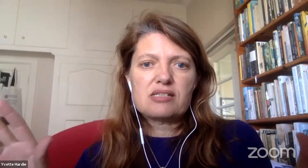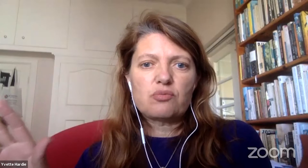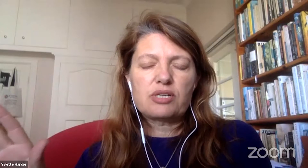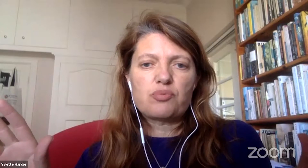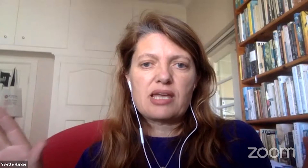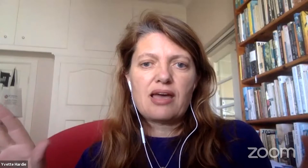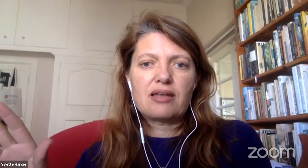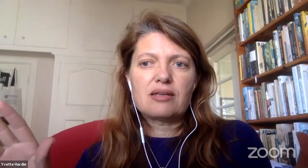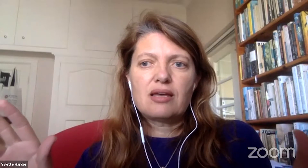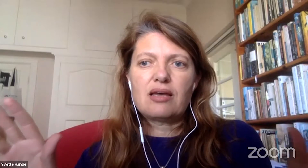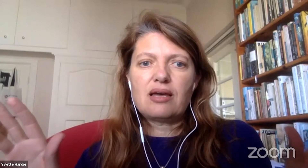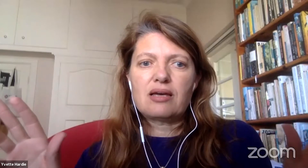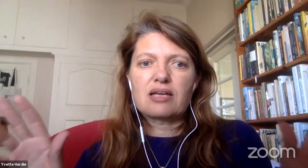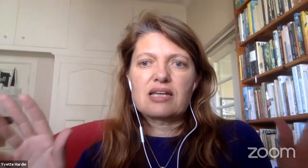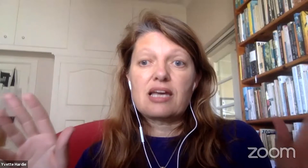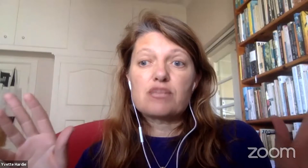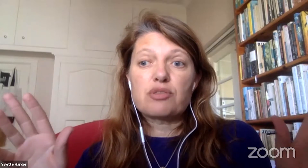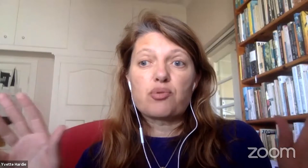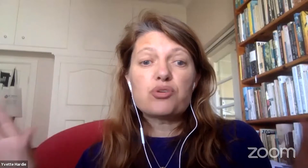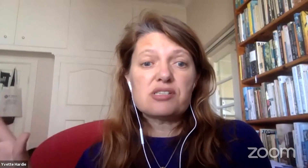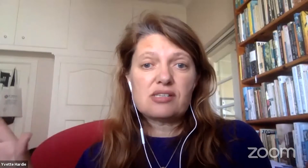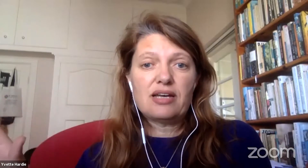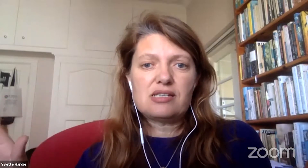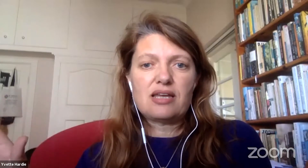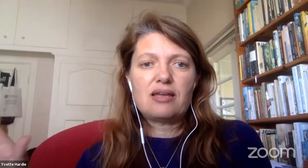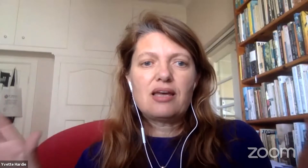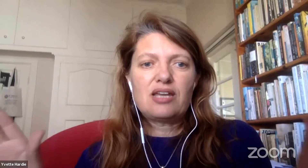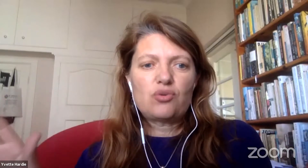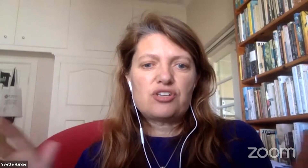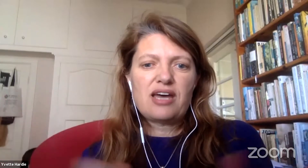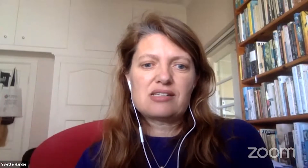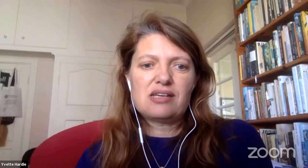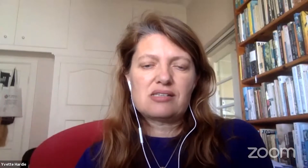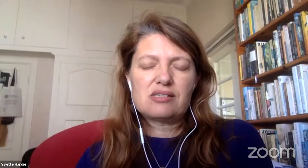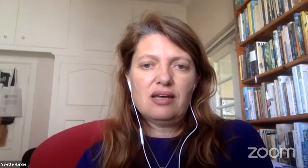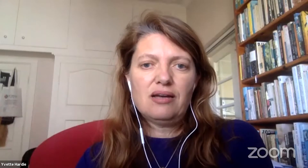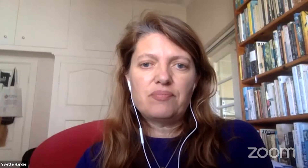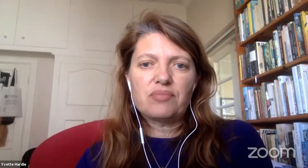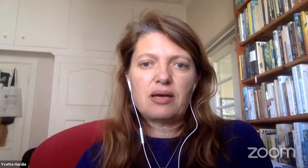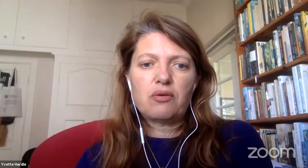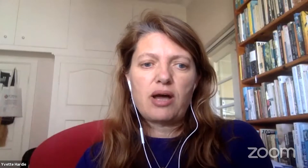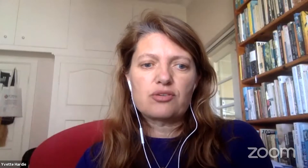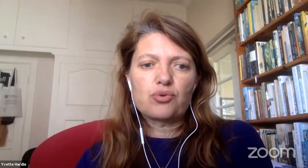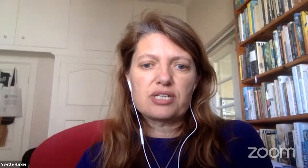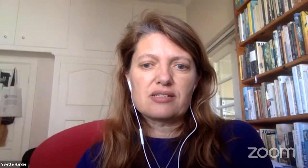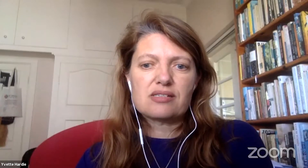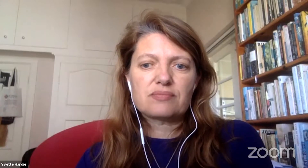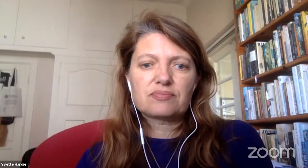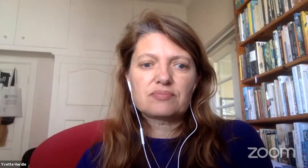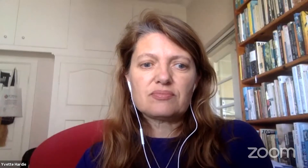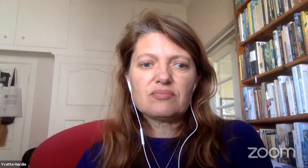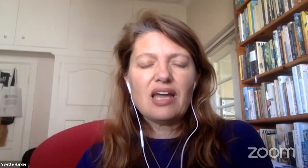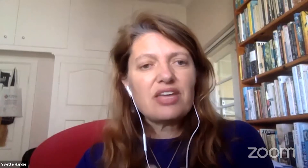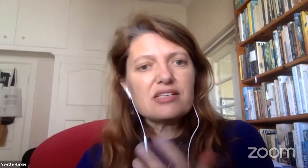in which we can engage with the broader society in order to access a wider audience and then as